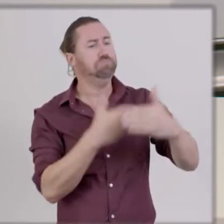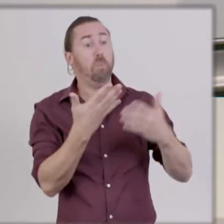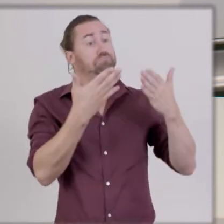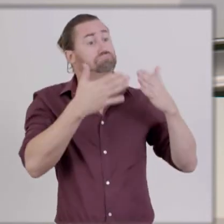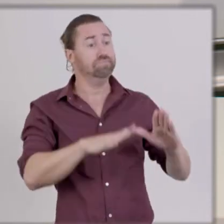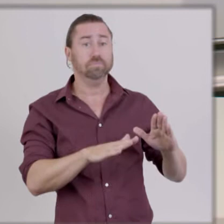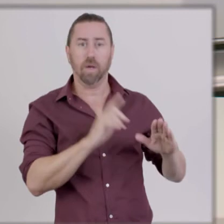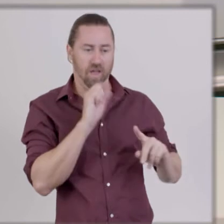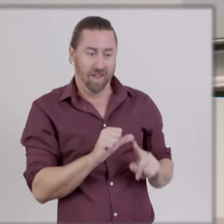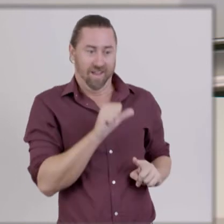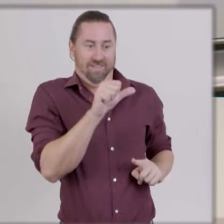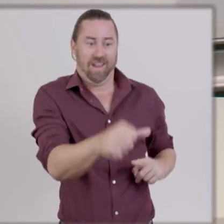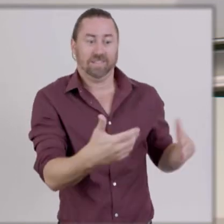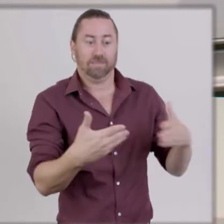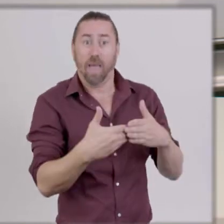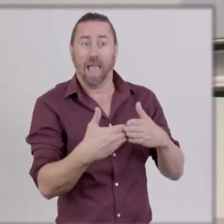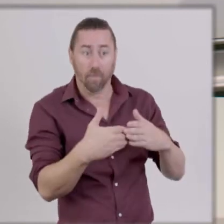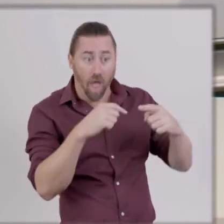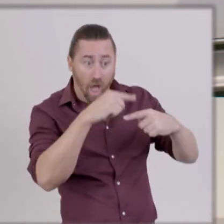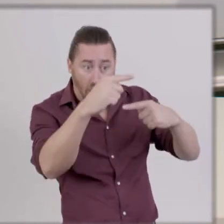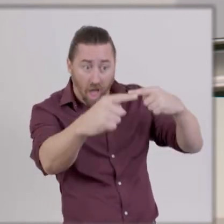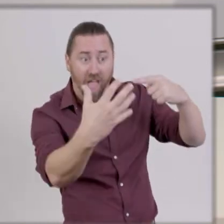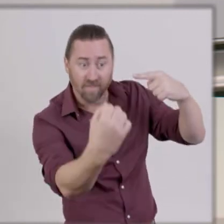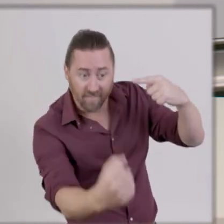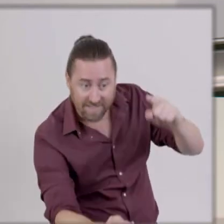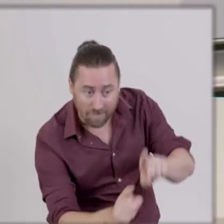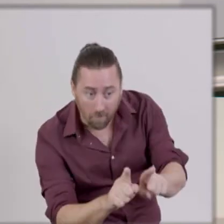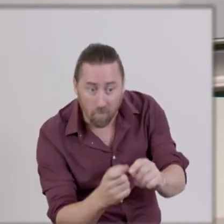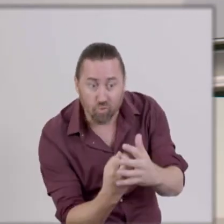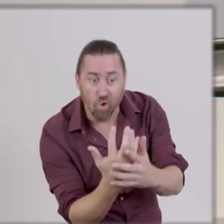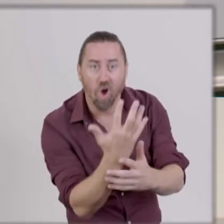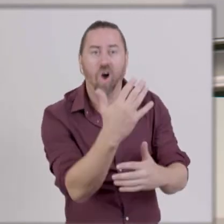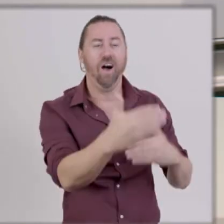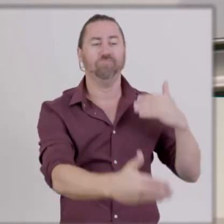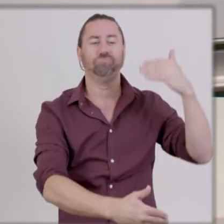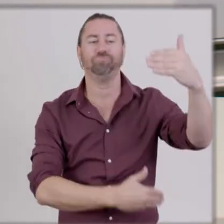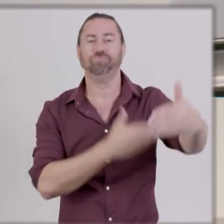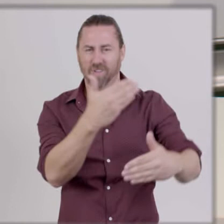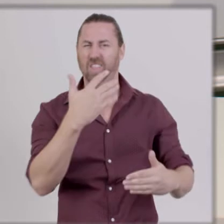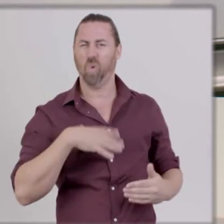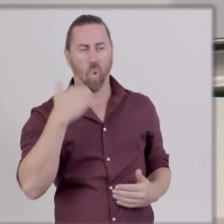the pattern continues. For this reason, lifecycles are usually presented in a circular format,